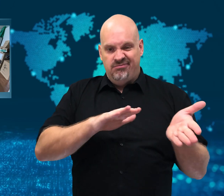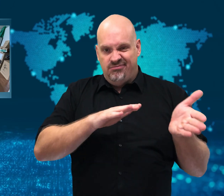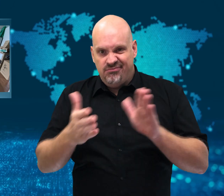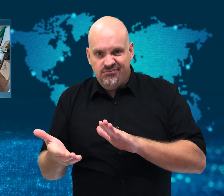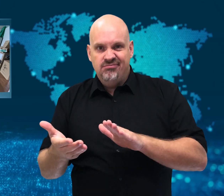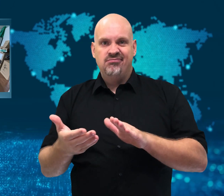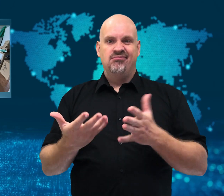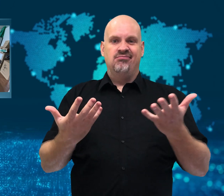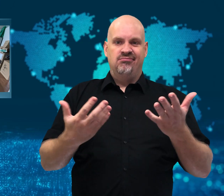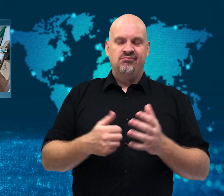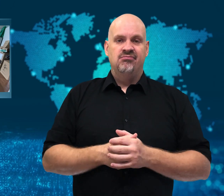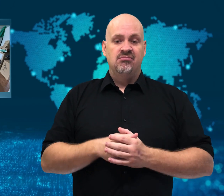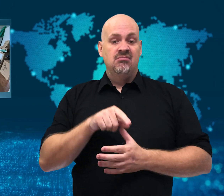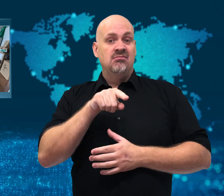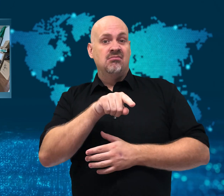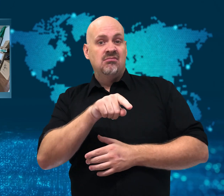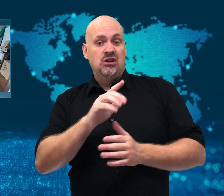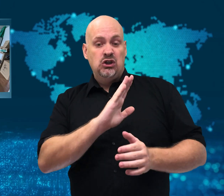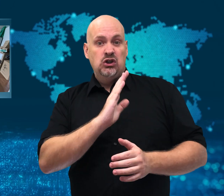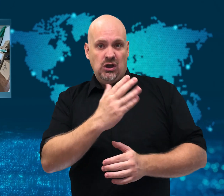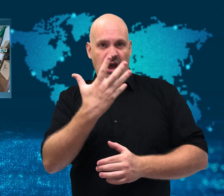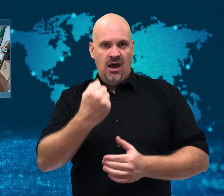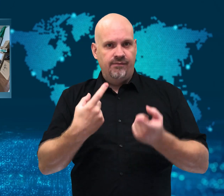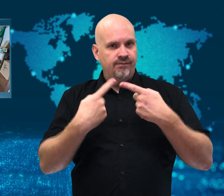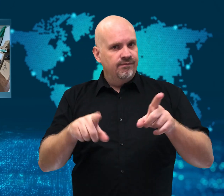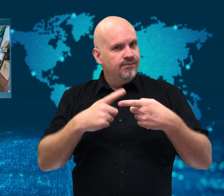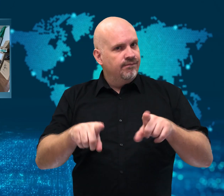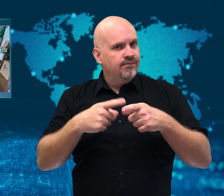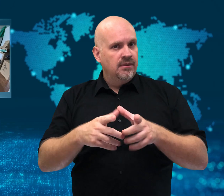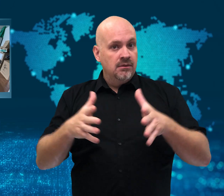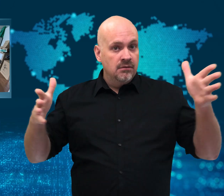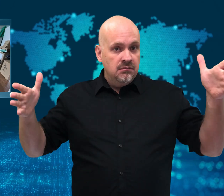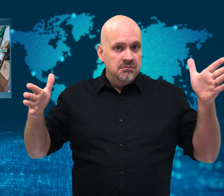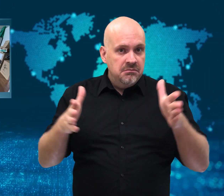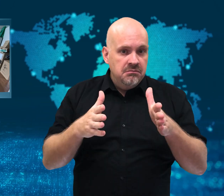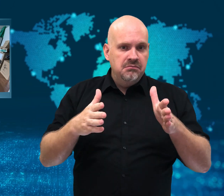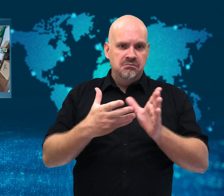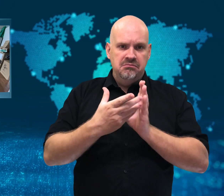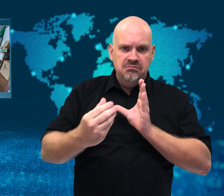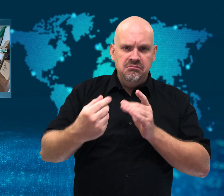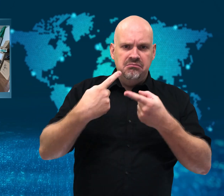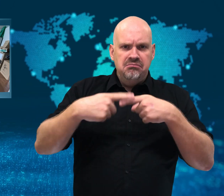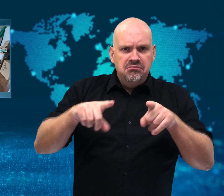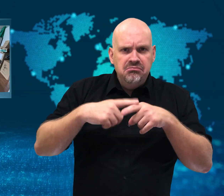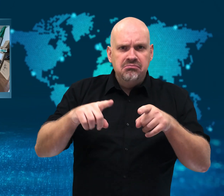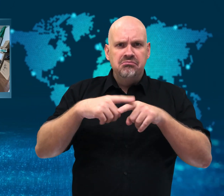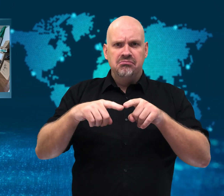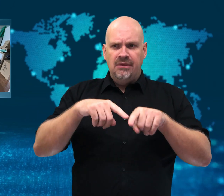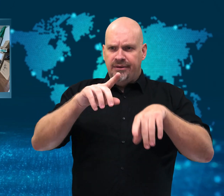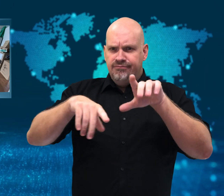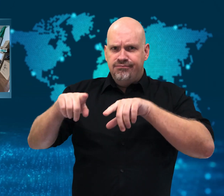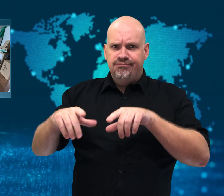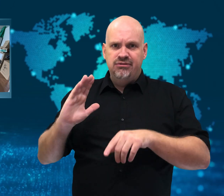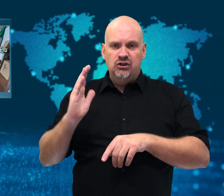species and lengths were probably killed for their fins.